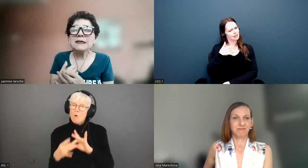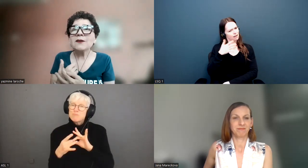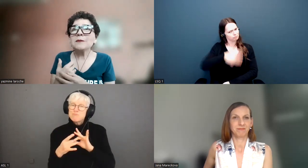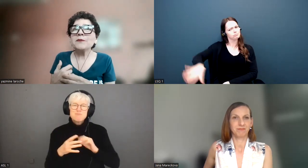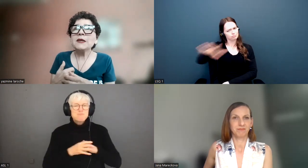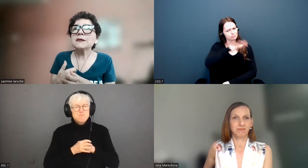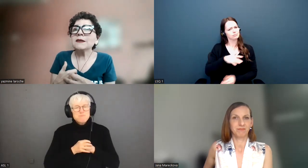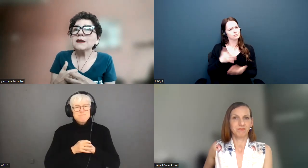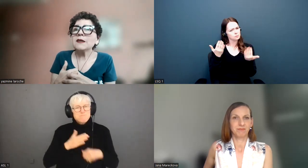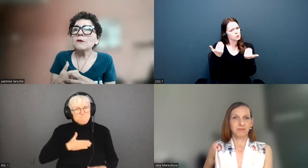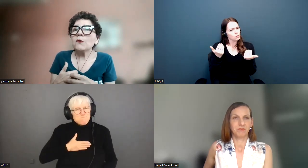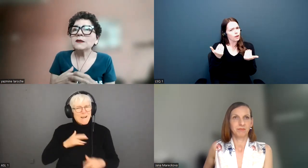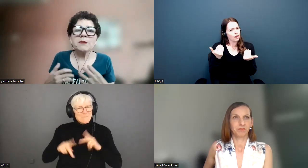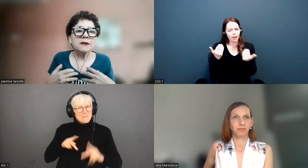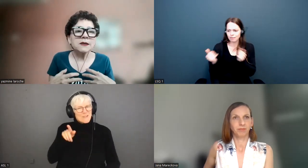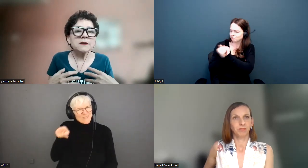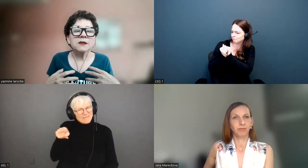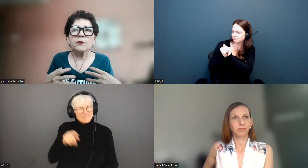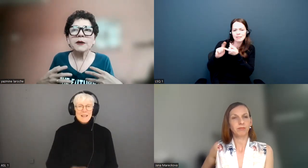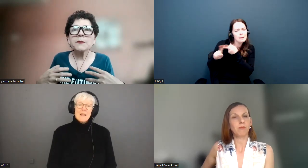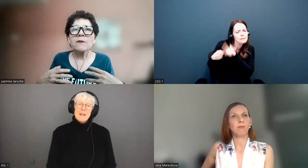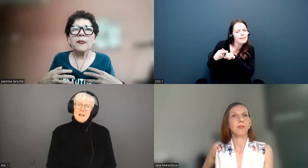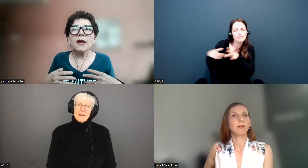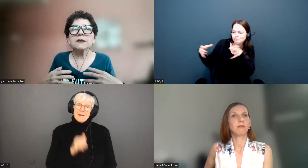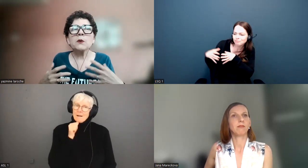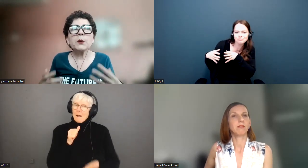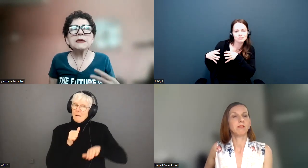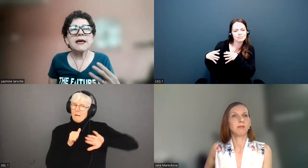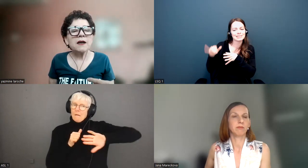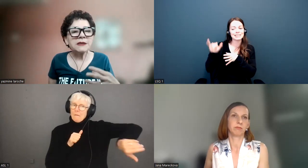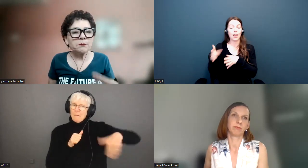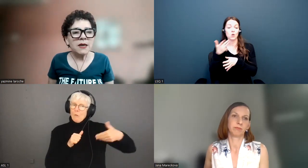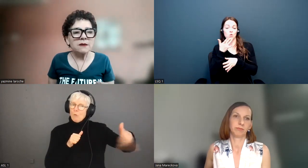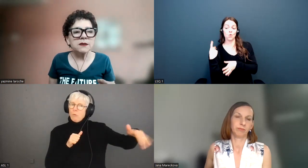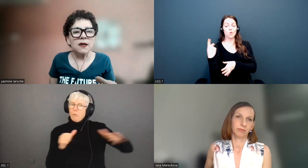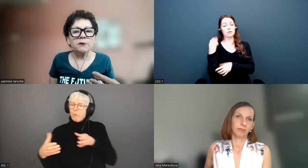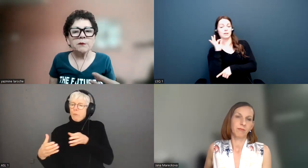it's not it's not that you want to be exclusive but it's so important to have a space where